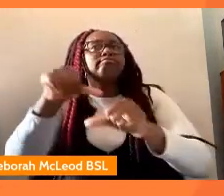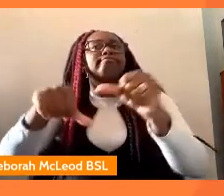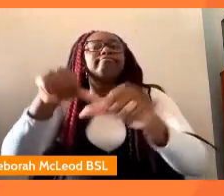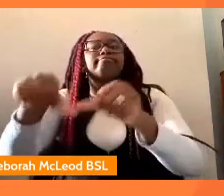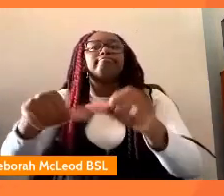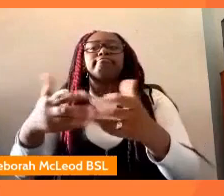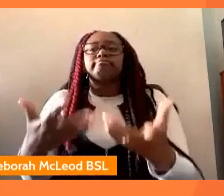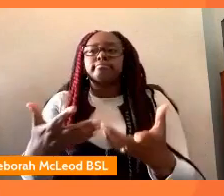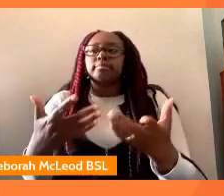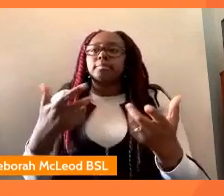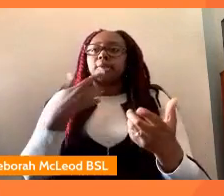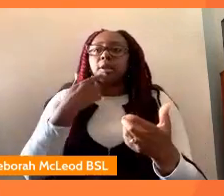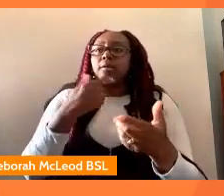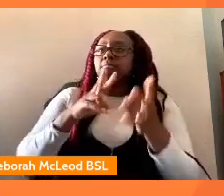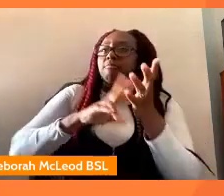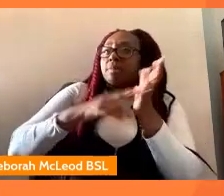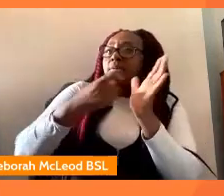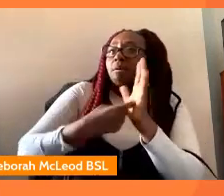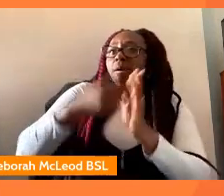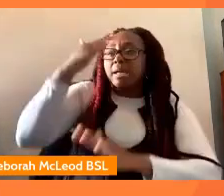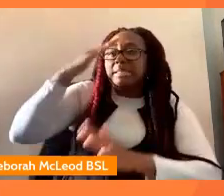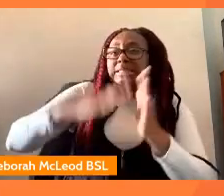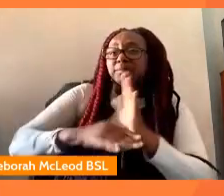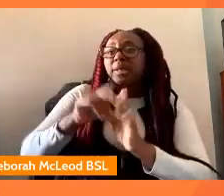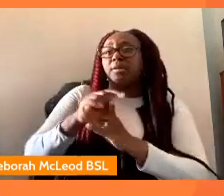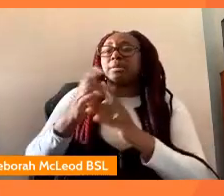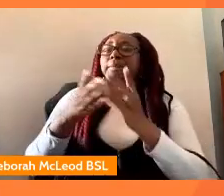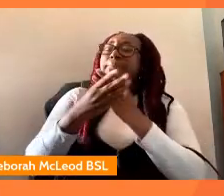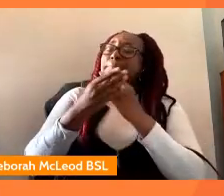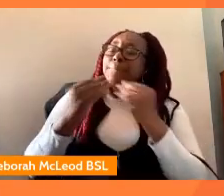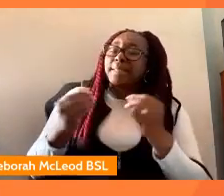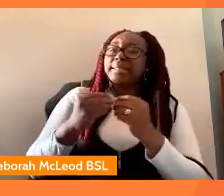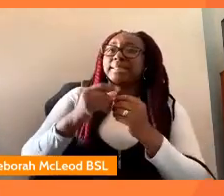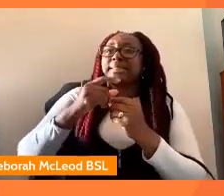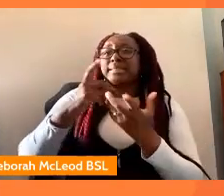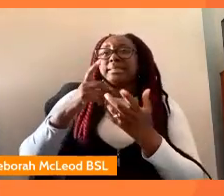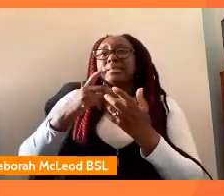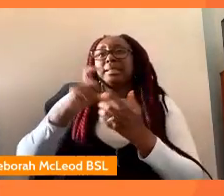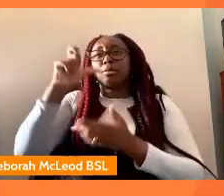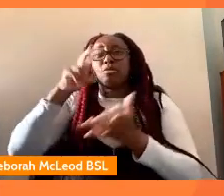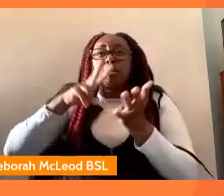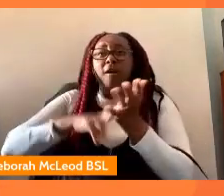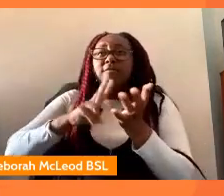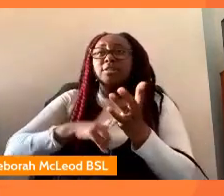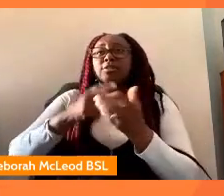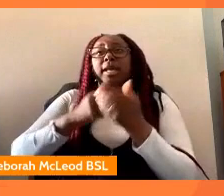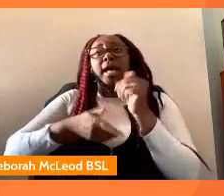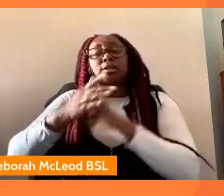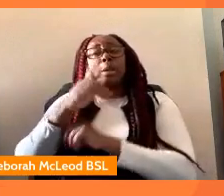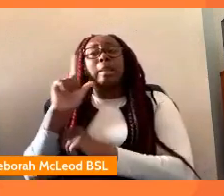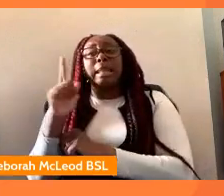Like a VR experience that I missed at Coventry City of Culture recently, I had to go to Liverpool to see it.